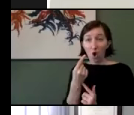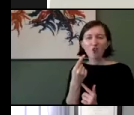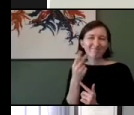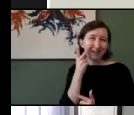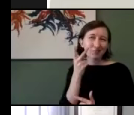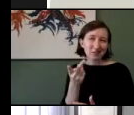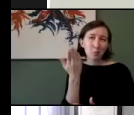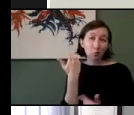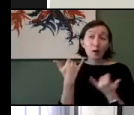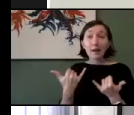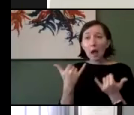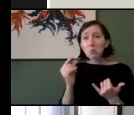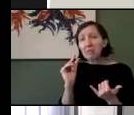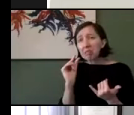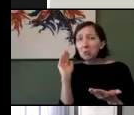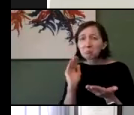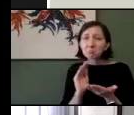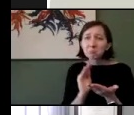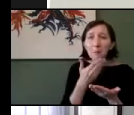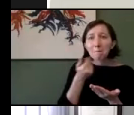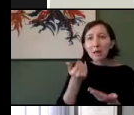and removes the mask before sleeping